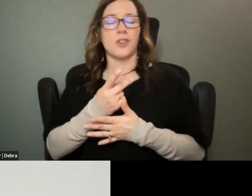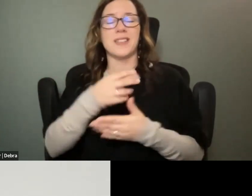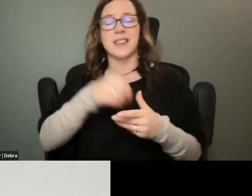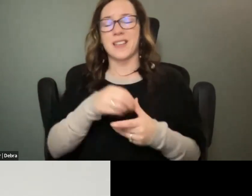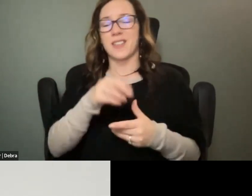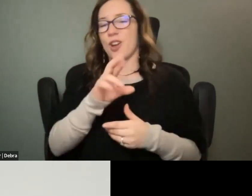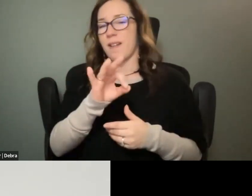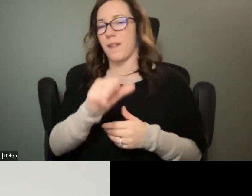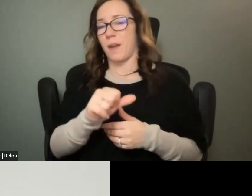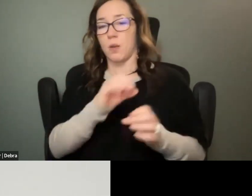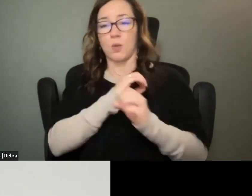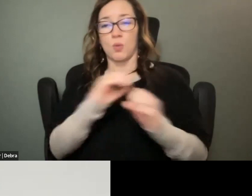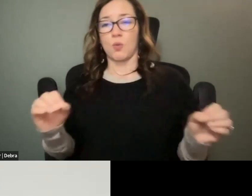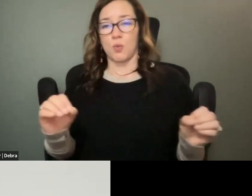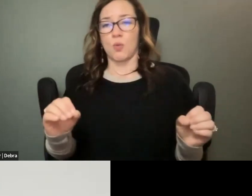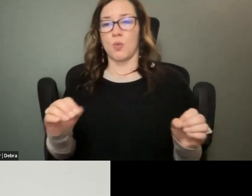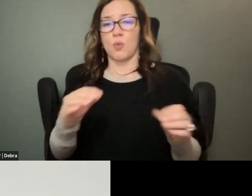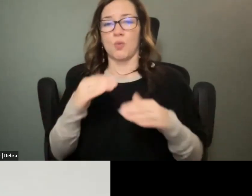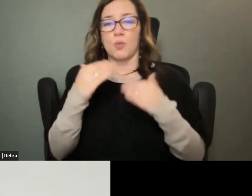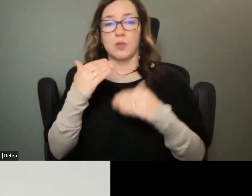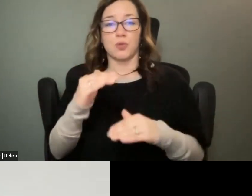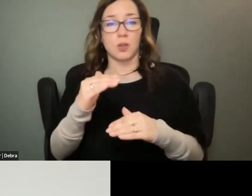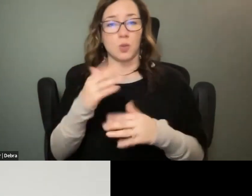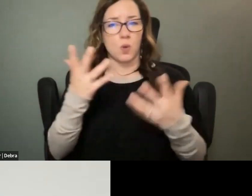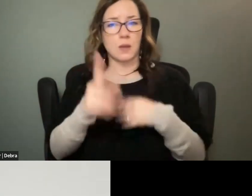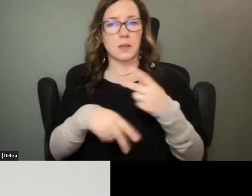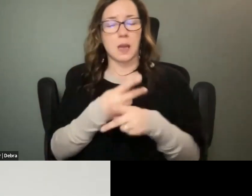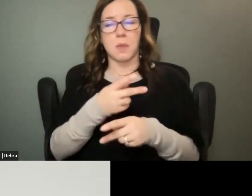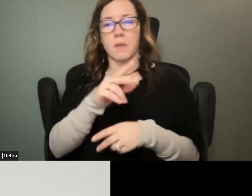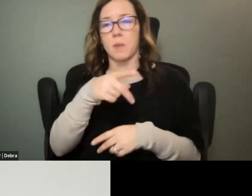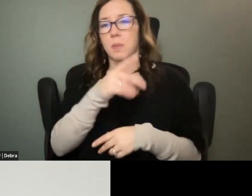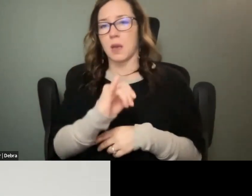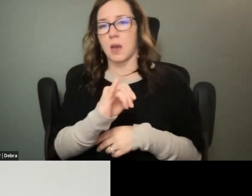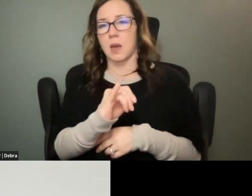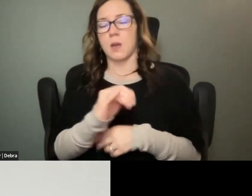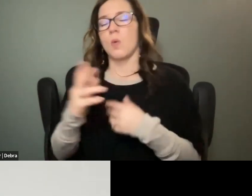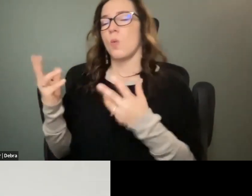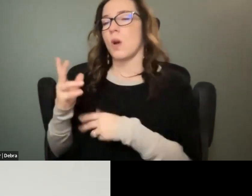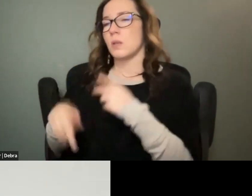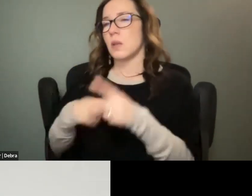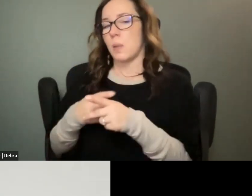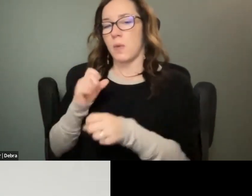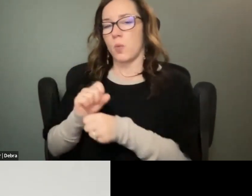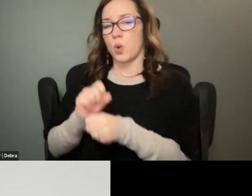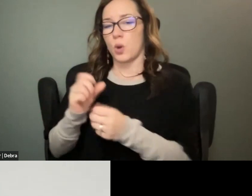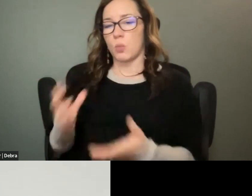there's no restriction on what type of a PI it should be rather the type of work